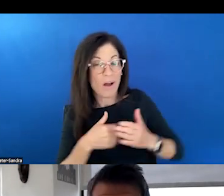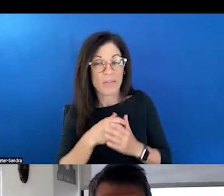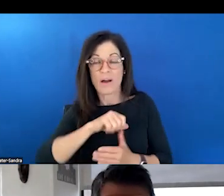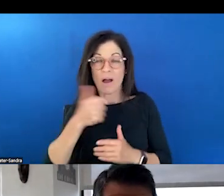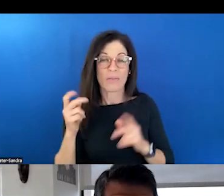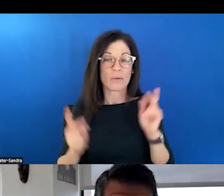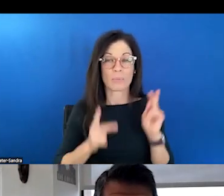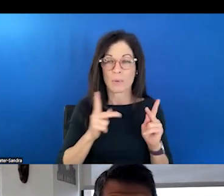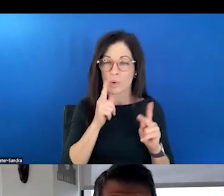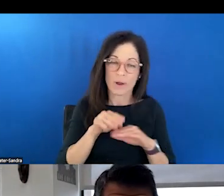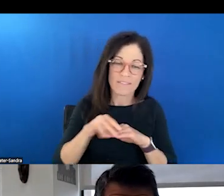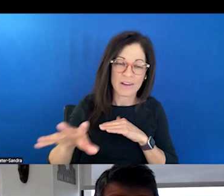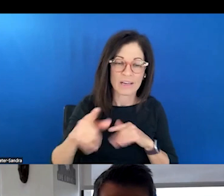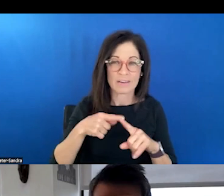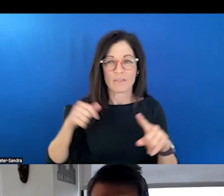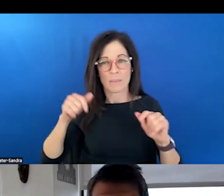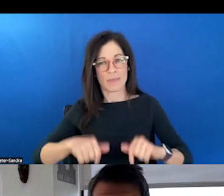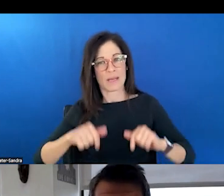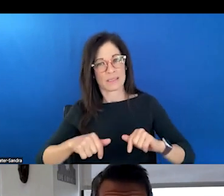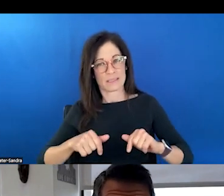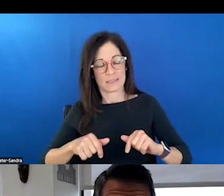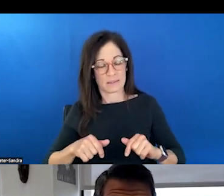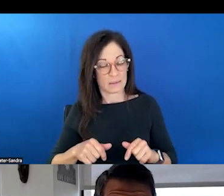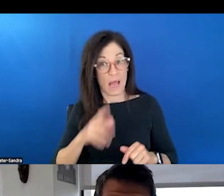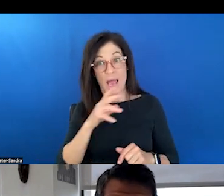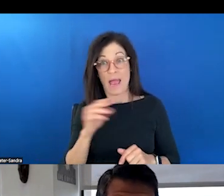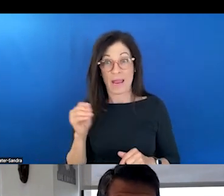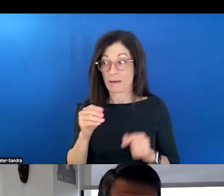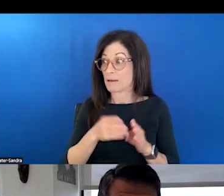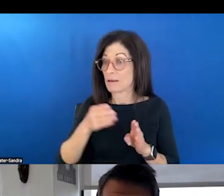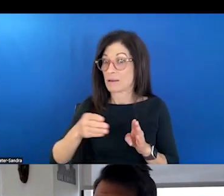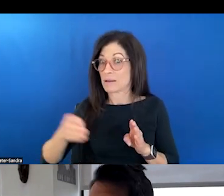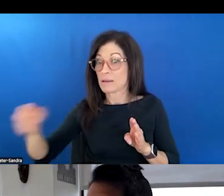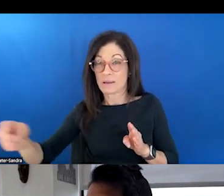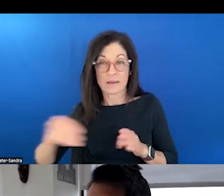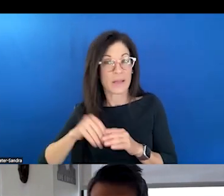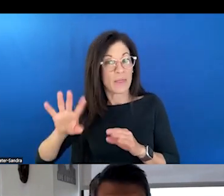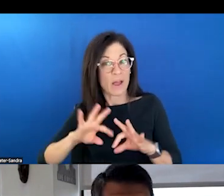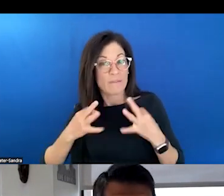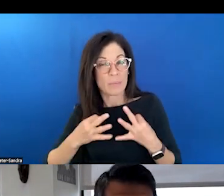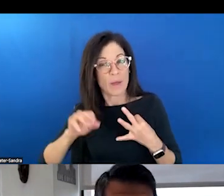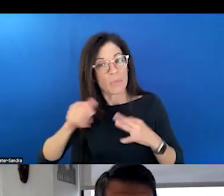ARE AFFECTED BY THIS WITH THEIR FAMILIES AND WITH THEIR LOVED